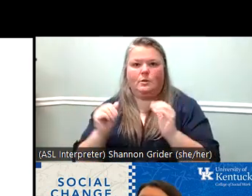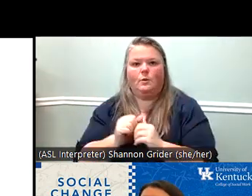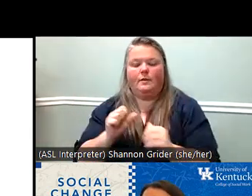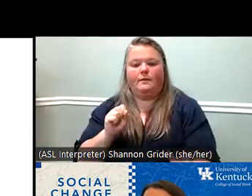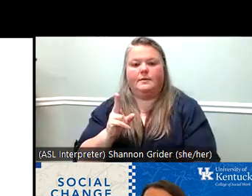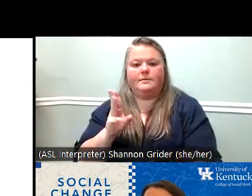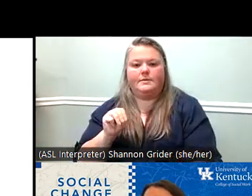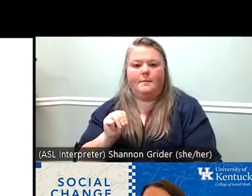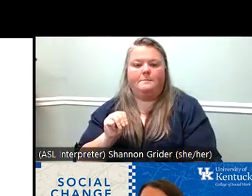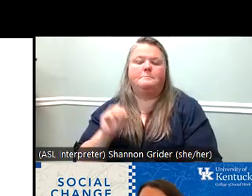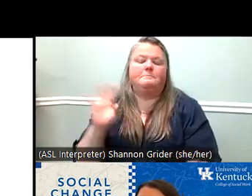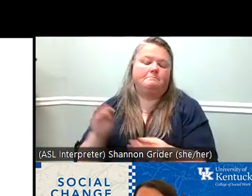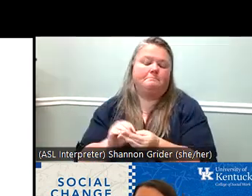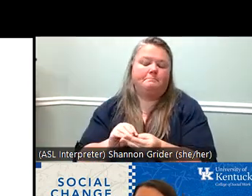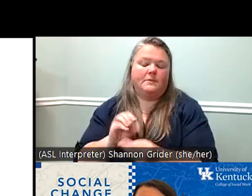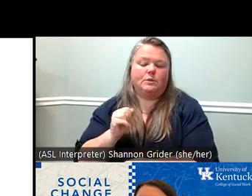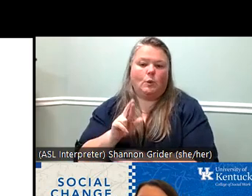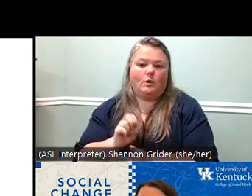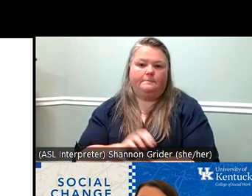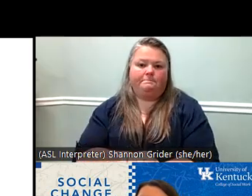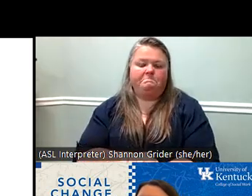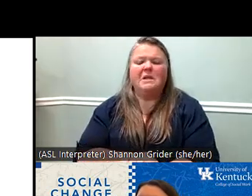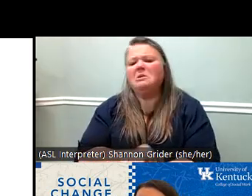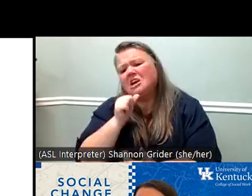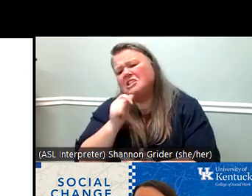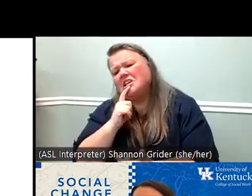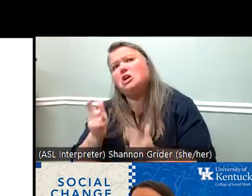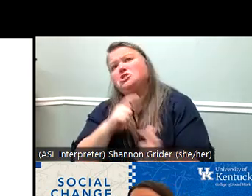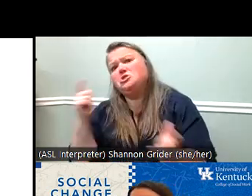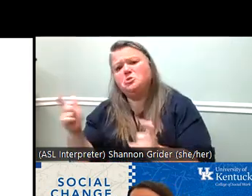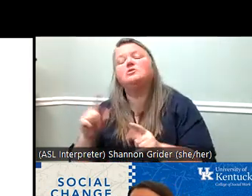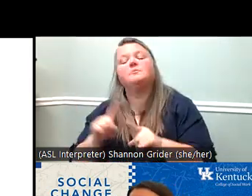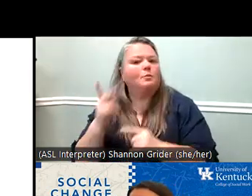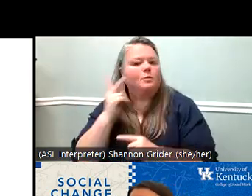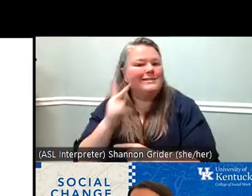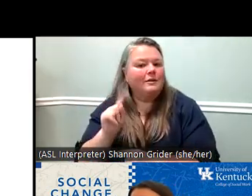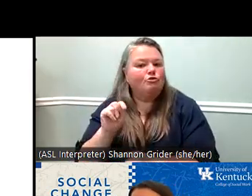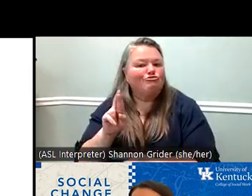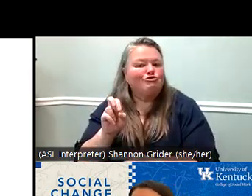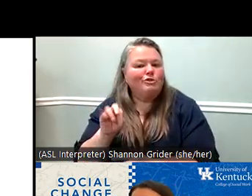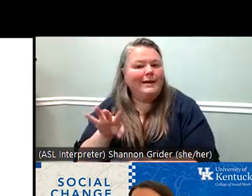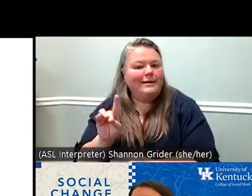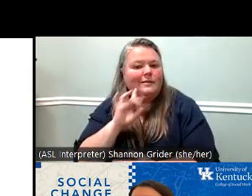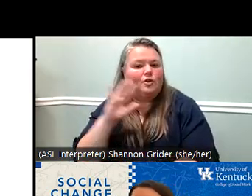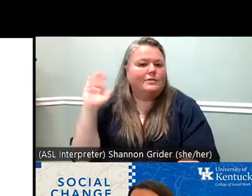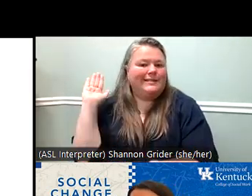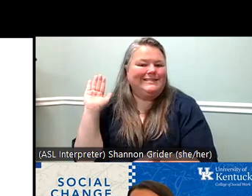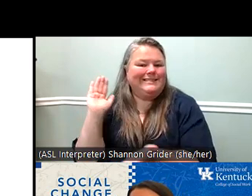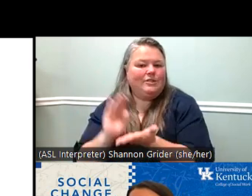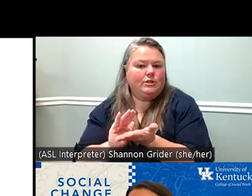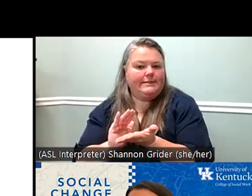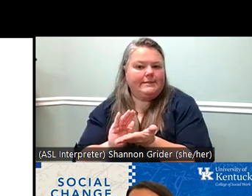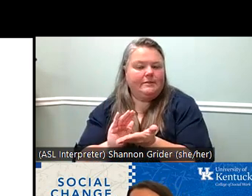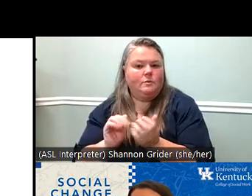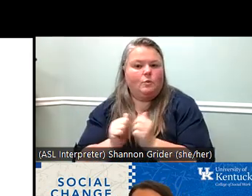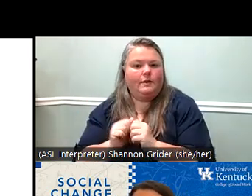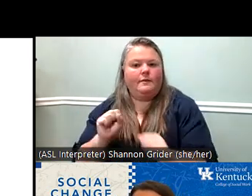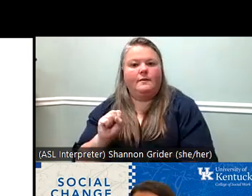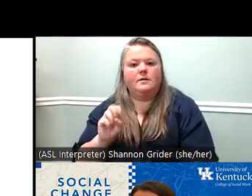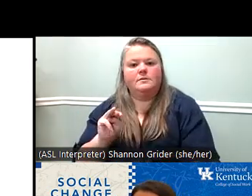MENTAL HEALTH DOES HELP PEOPLE. HERE'S THE RESULTS OF K6. THIS GRAPH OVER HERE JUST SHOWS US THE TOTAL SCORE, THE SUM SCORE, AND WHAT WE WANT TO DO IS WE WANT TO